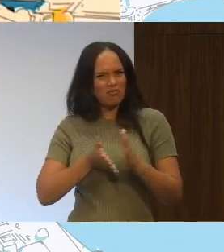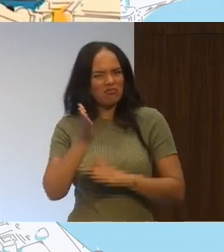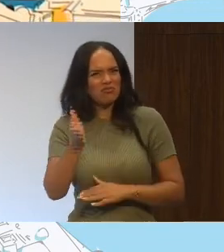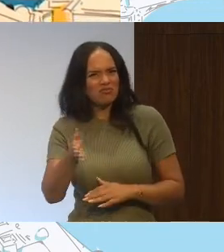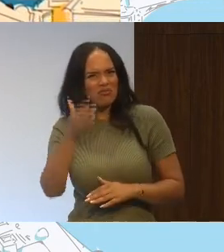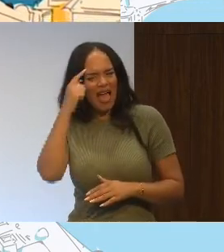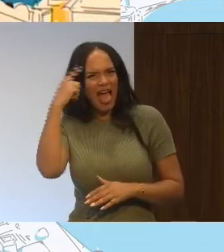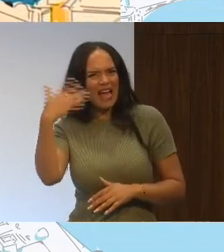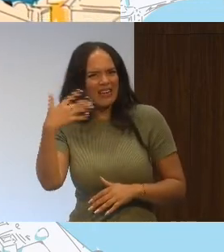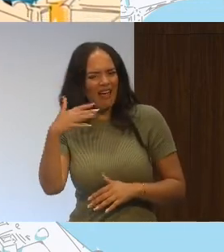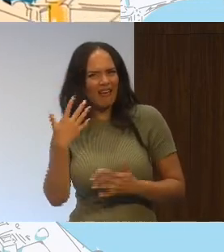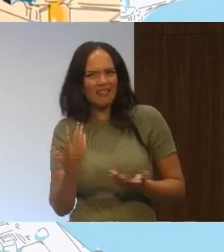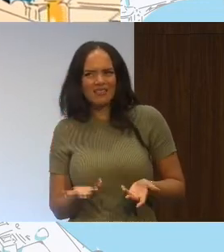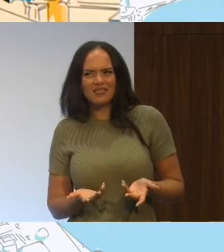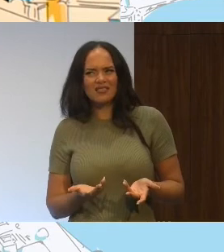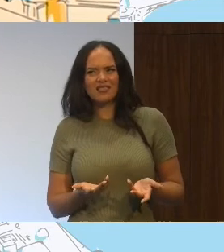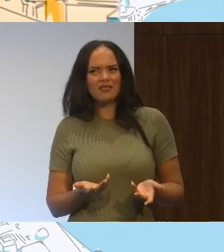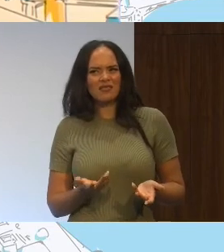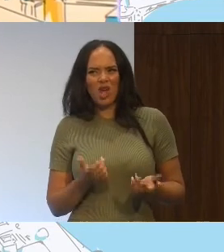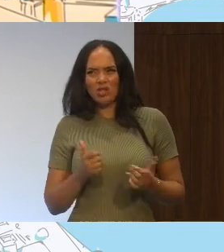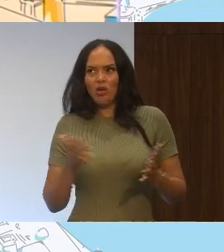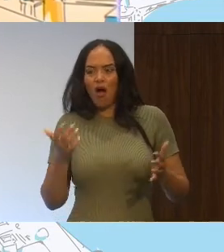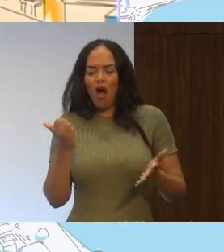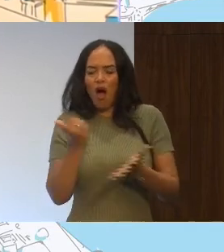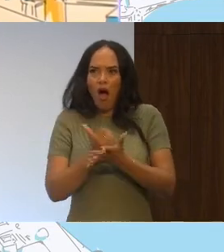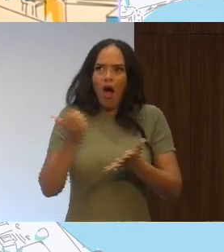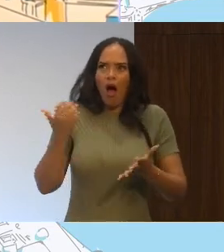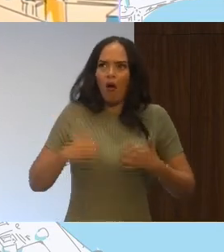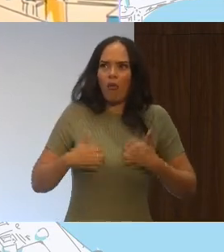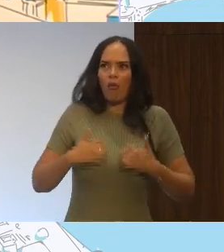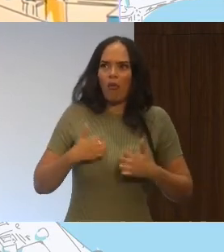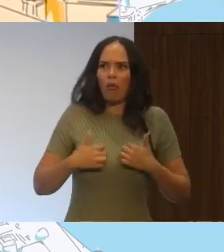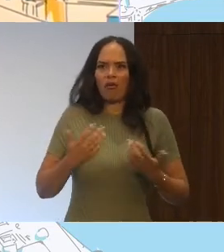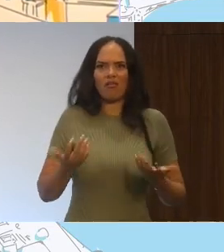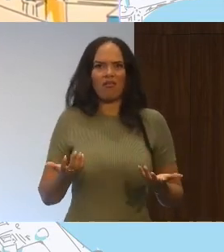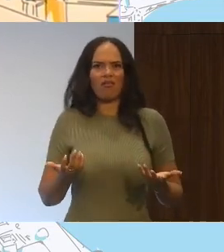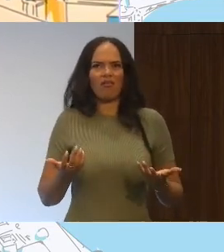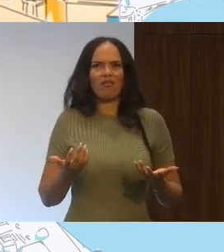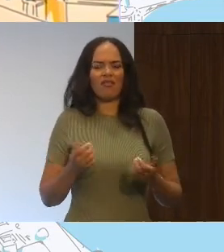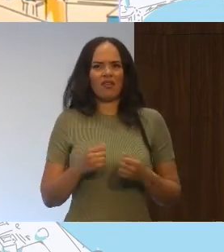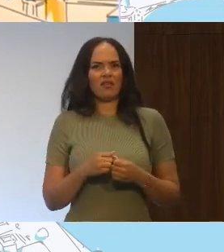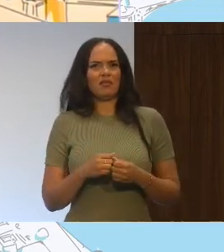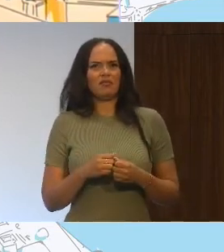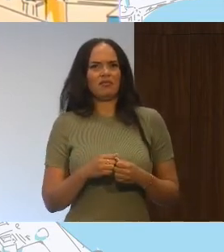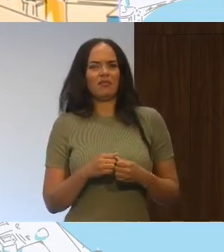It's not it's not fascinating. You should choose movement disorders and epilepsy and multiple sclerosis.